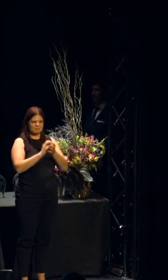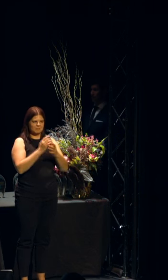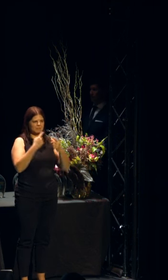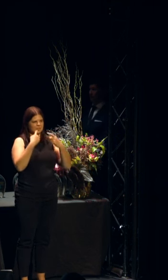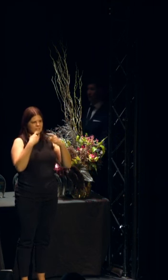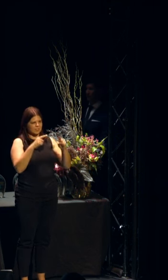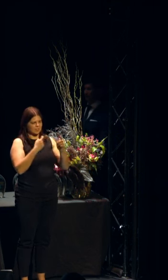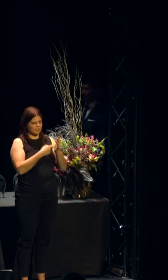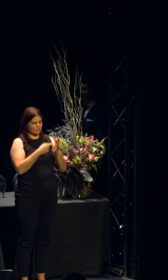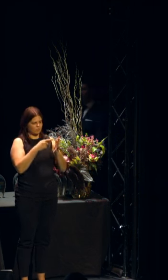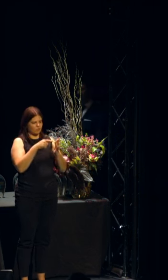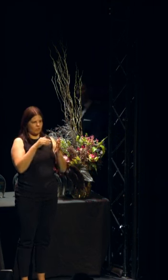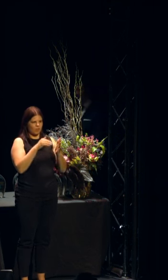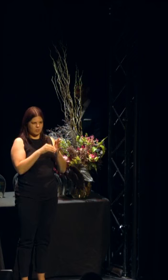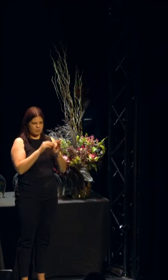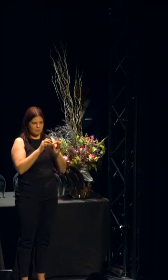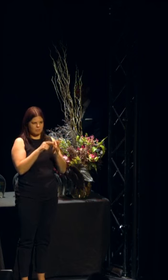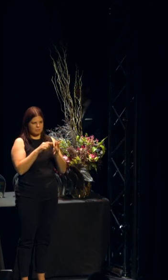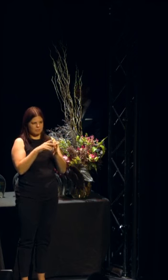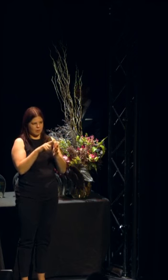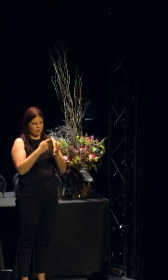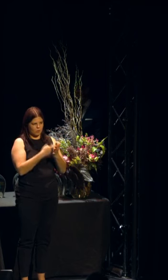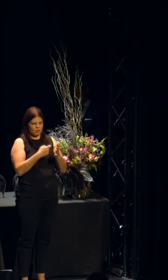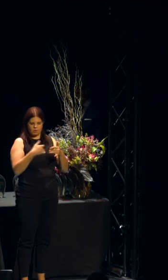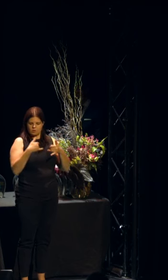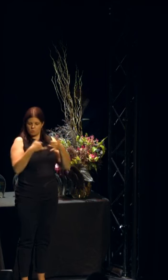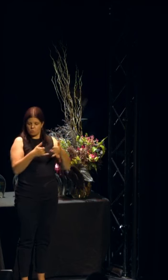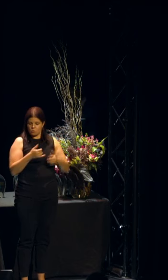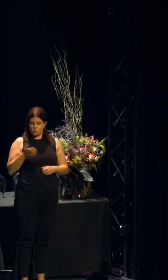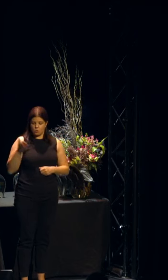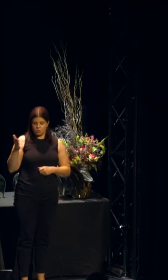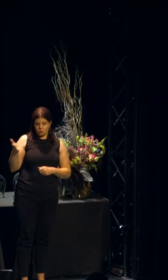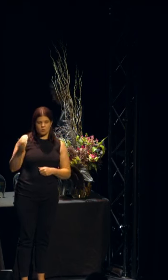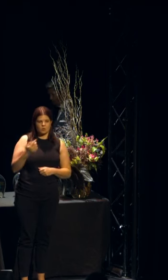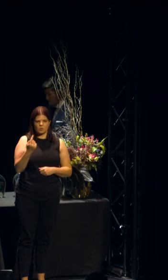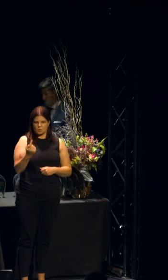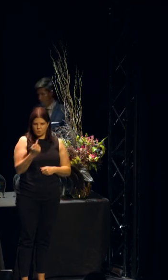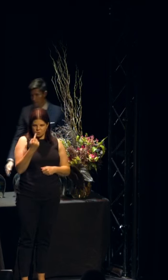for Community Arts and Cultural Development goes to Kath Duncan.